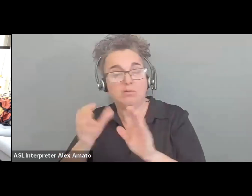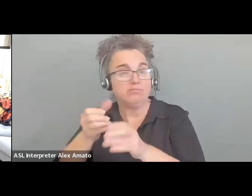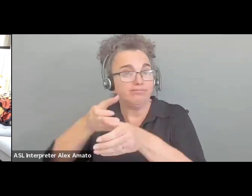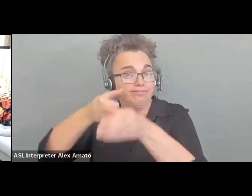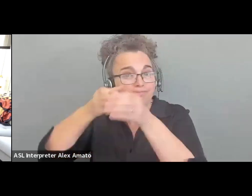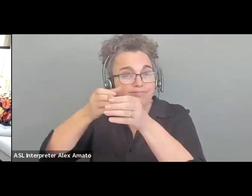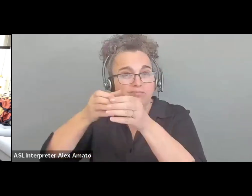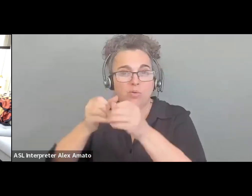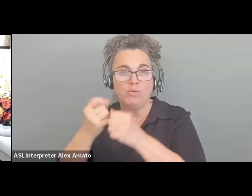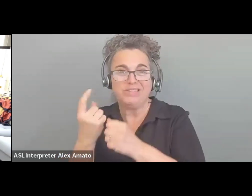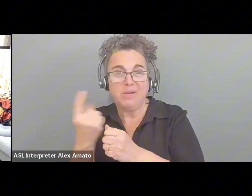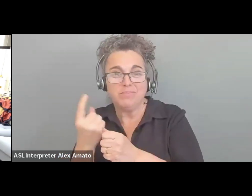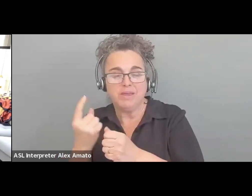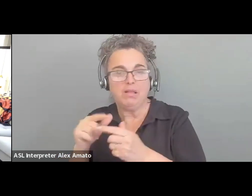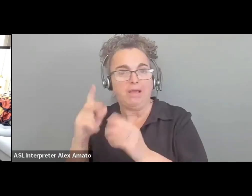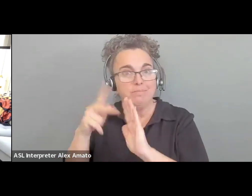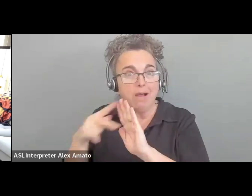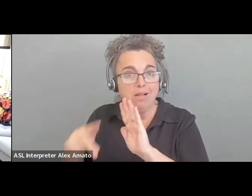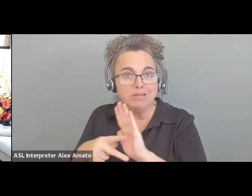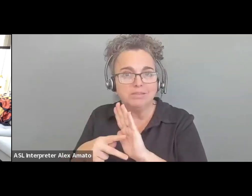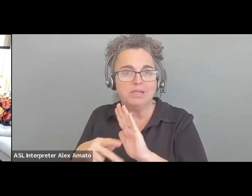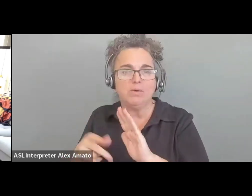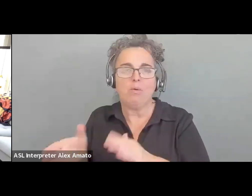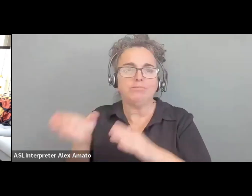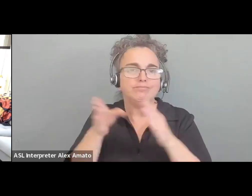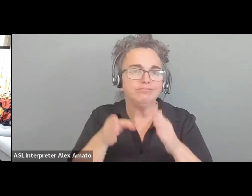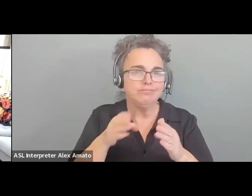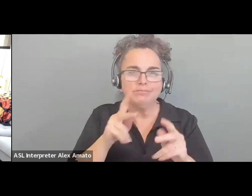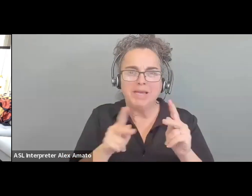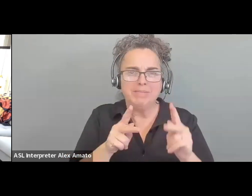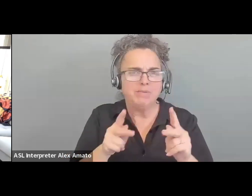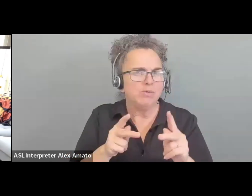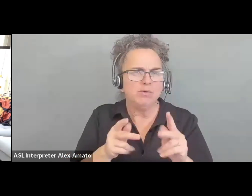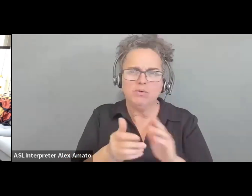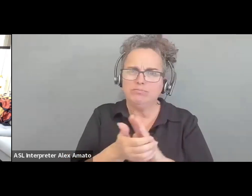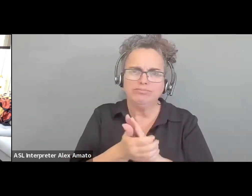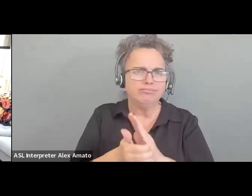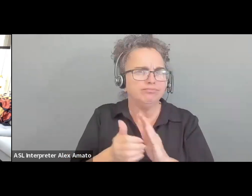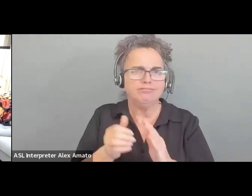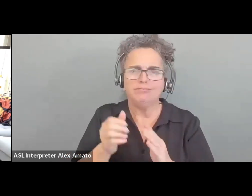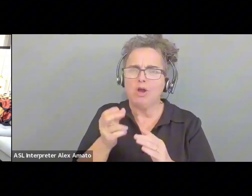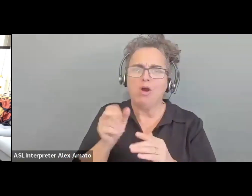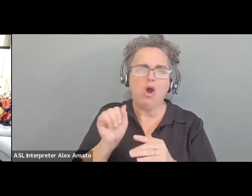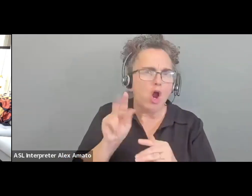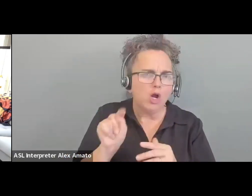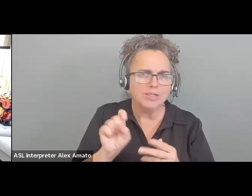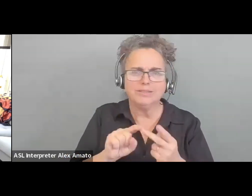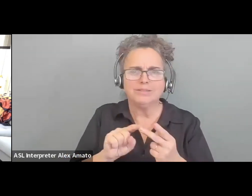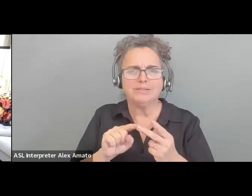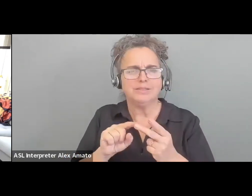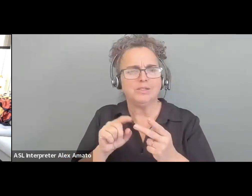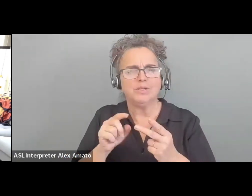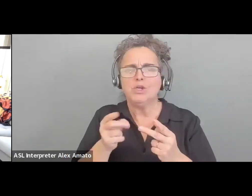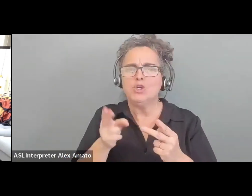Policy folks who have come through humanities and arts. Some who have not gone to college